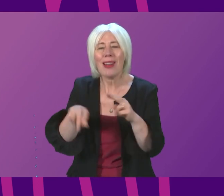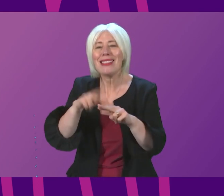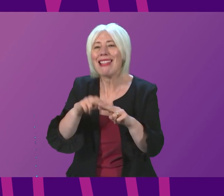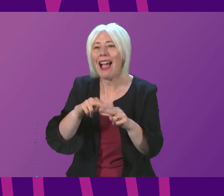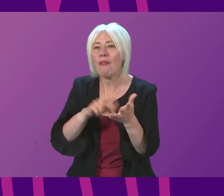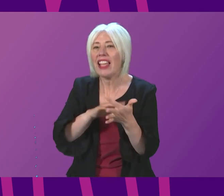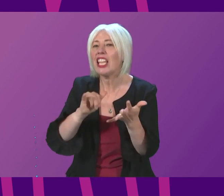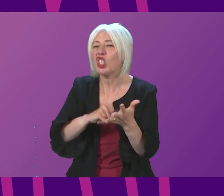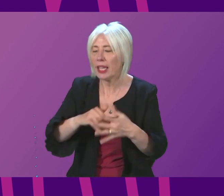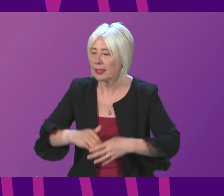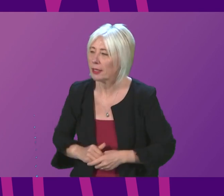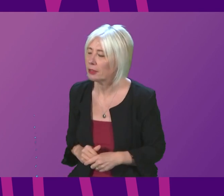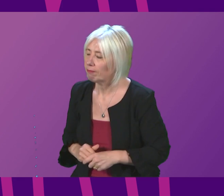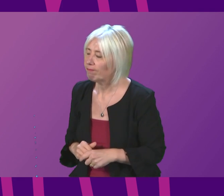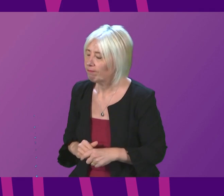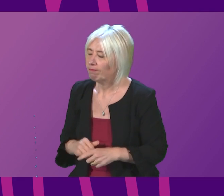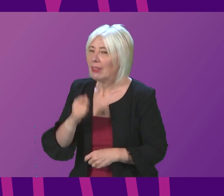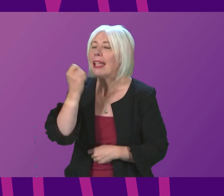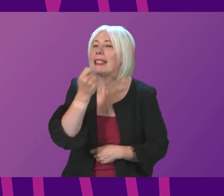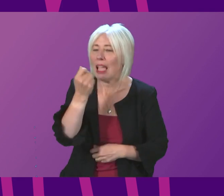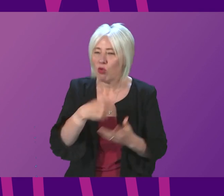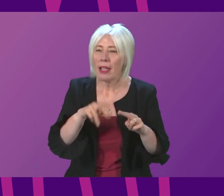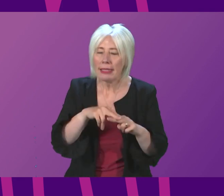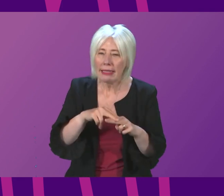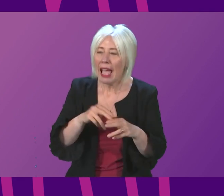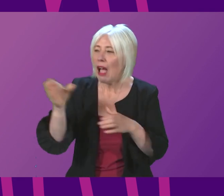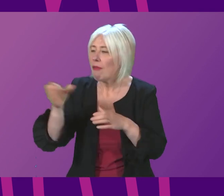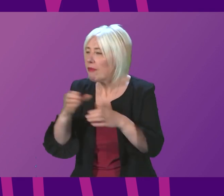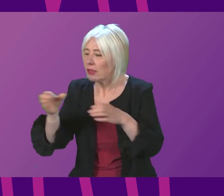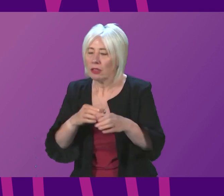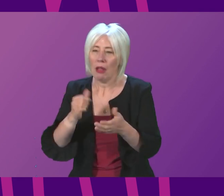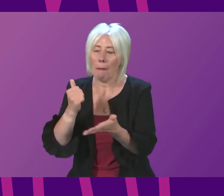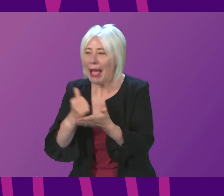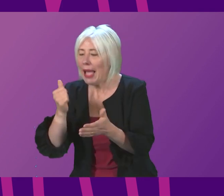The use of temporary staffing in the NHS, be that locum, agency or bank staff, is a